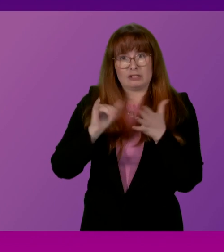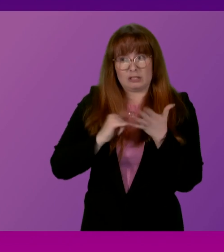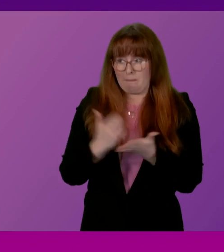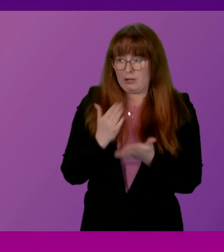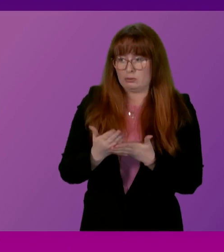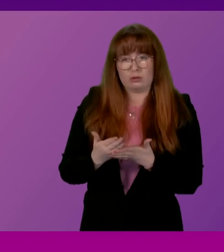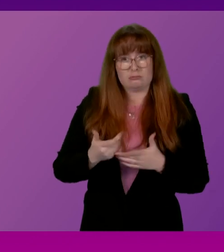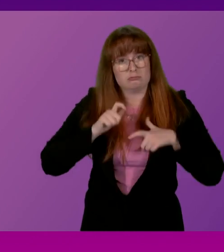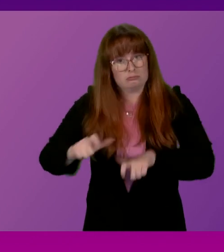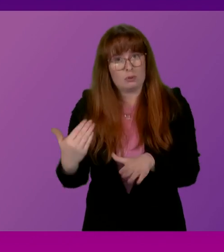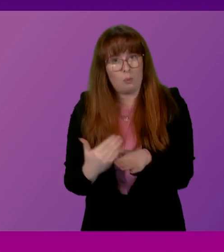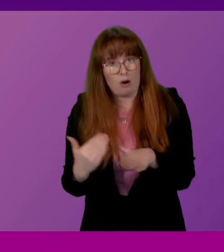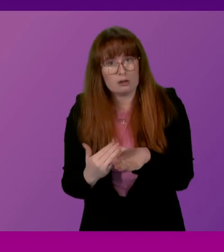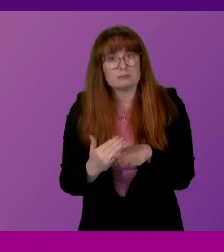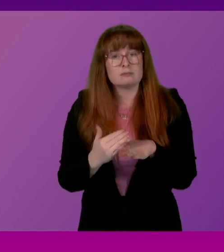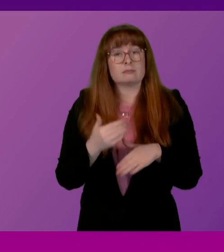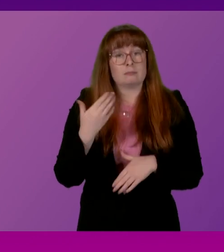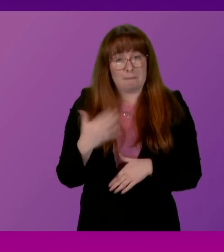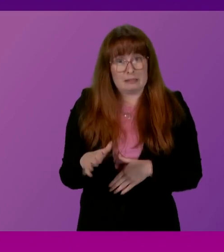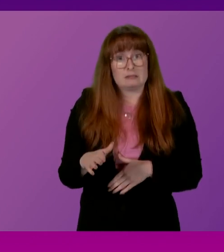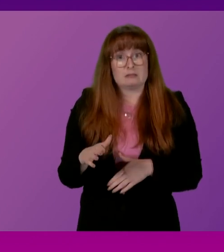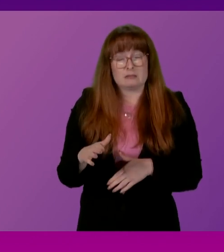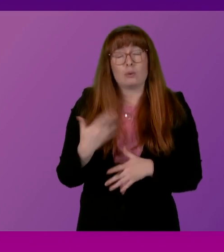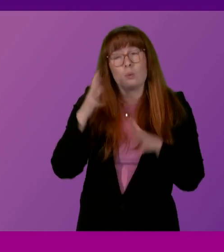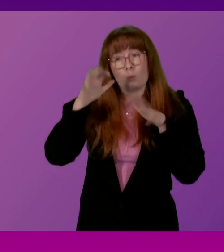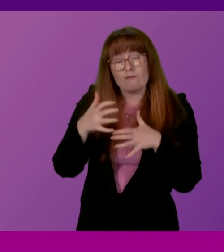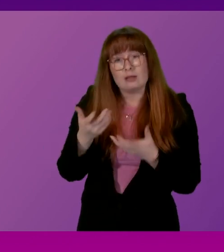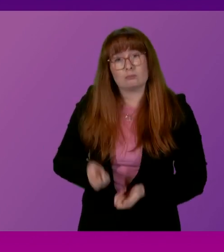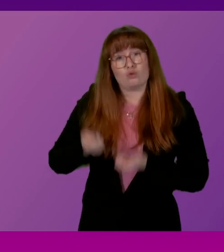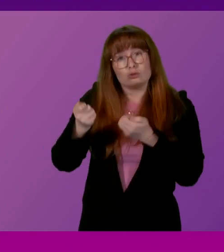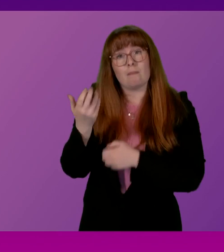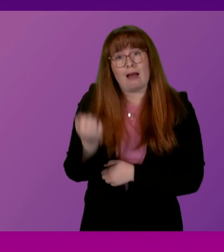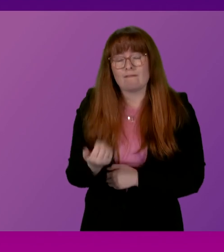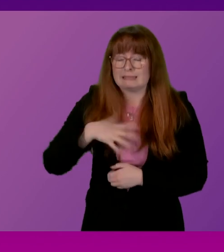As Tess White rightly says, concerns and issues have been raised and need to be rectified.